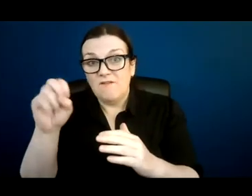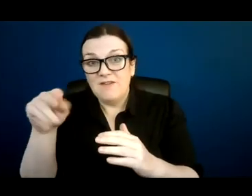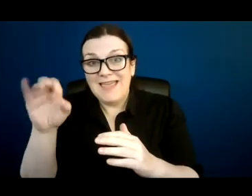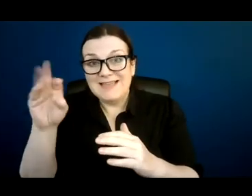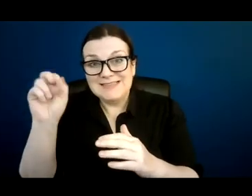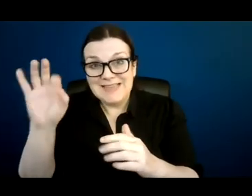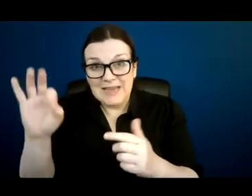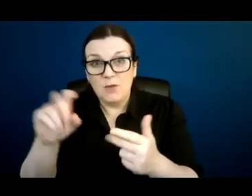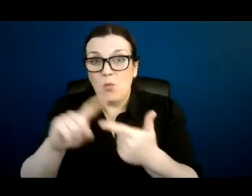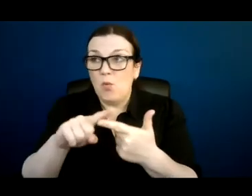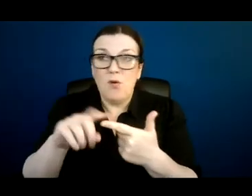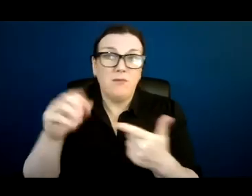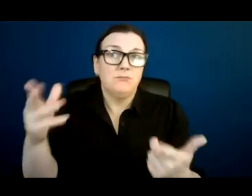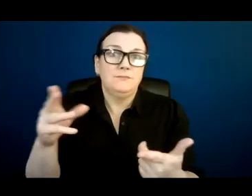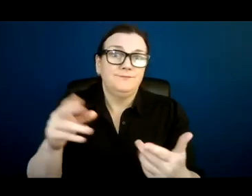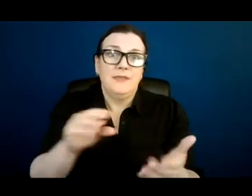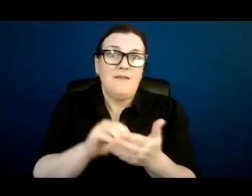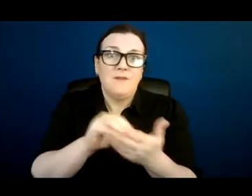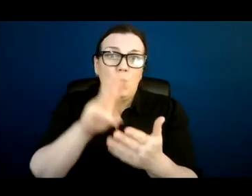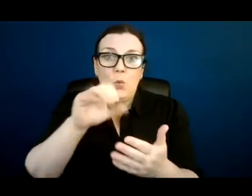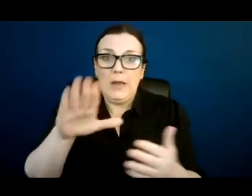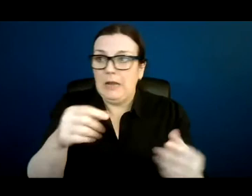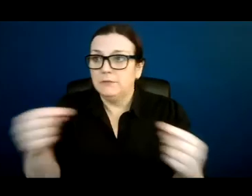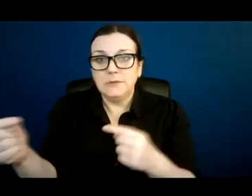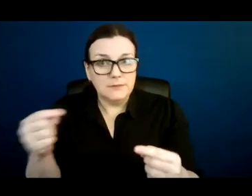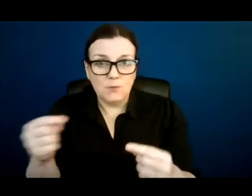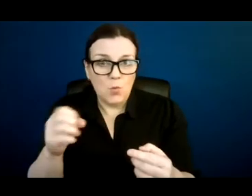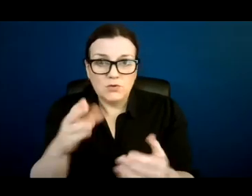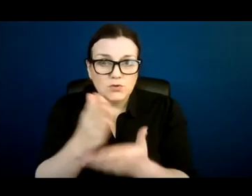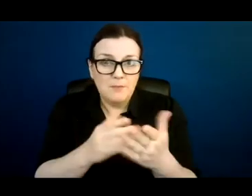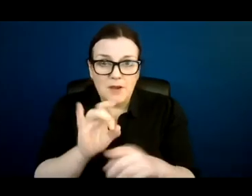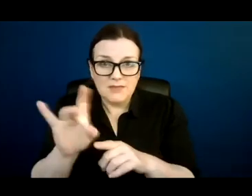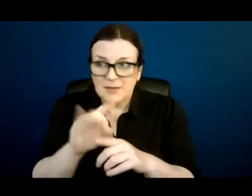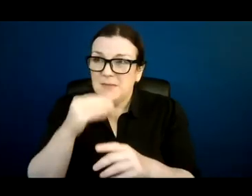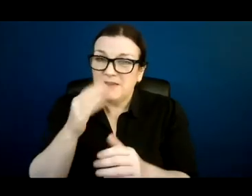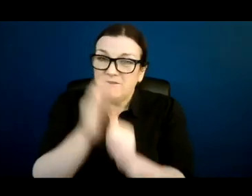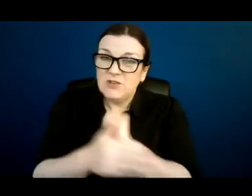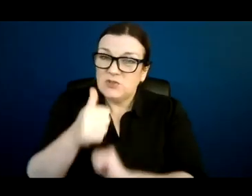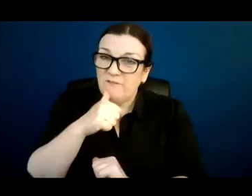And then informing, I know the wards of court is doing a communications bit,